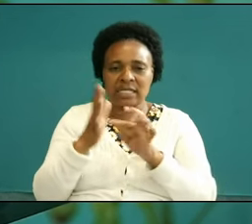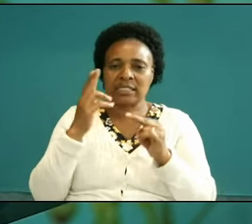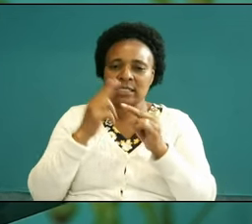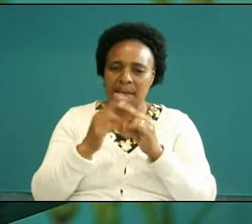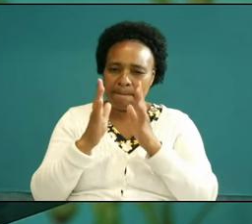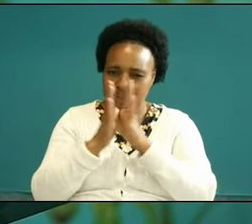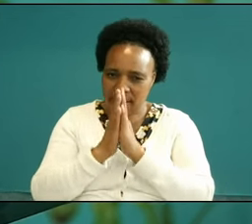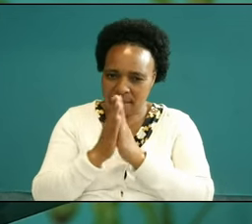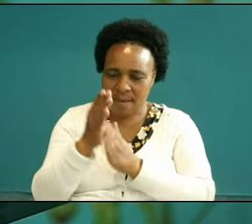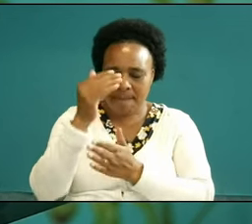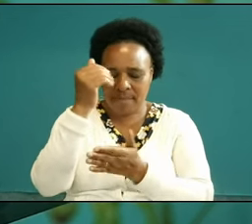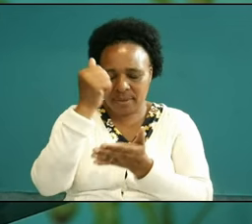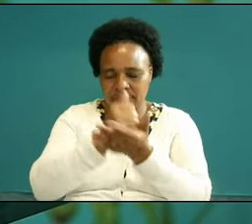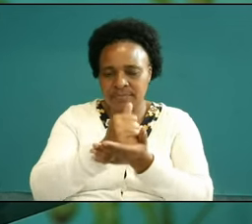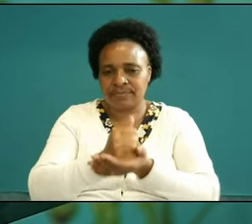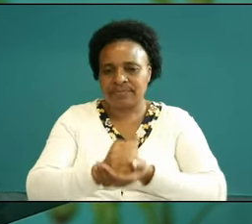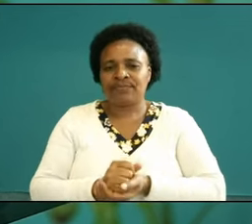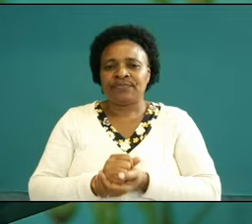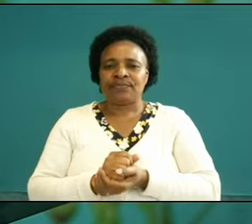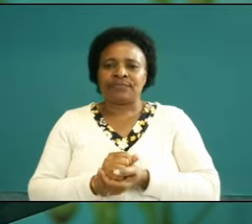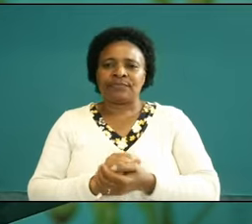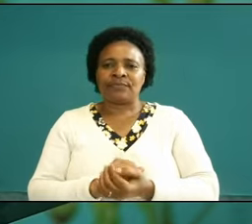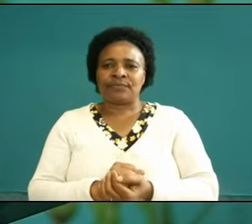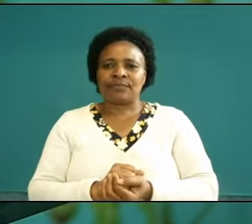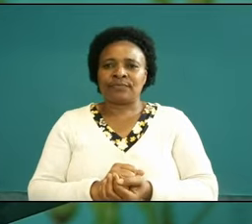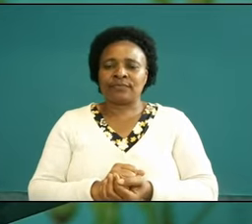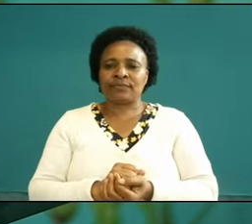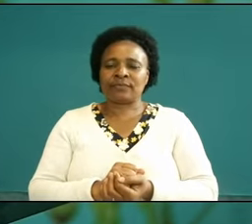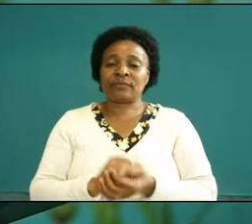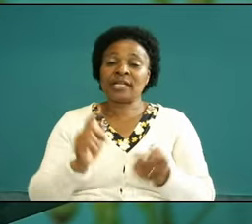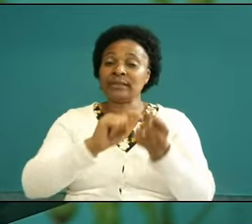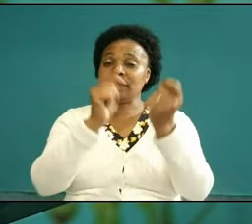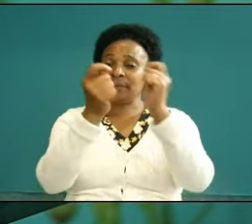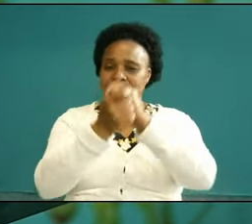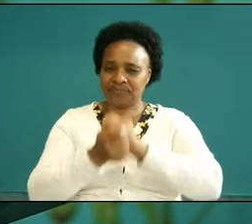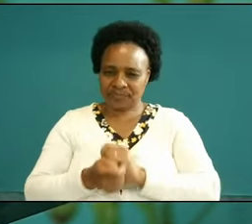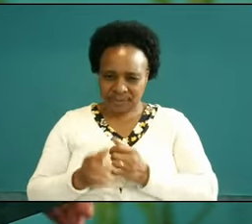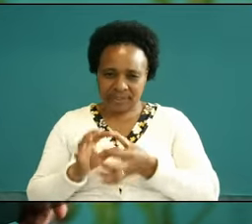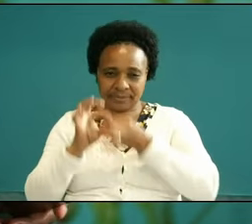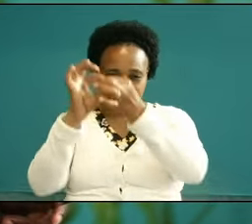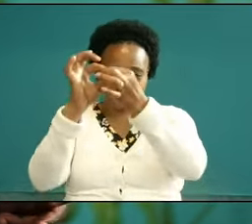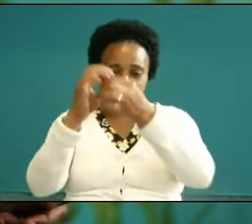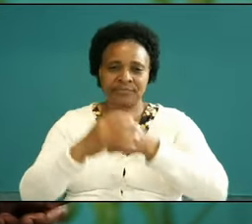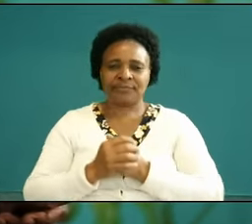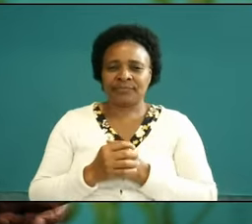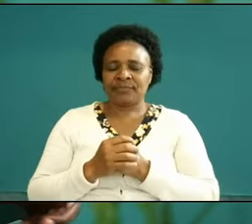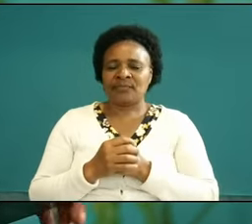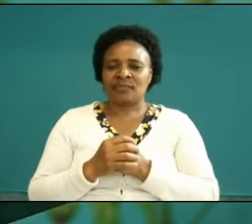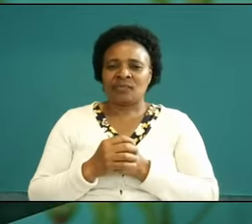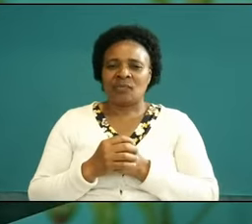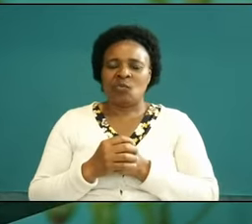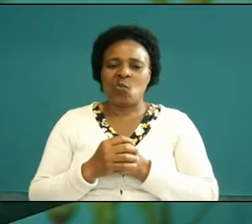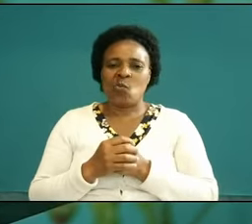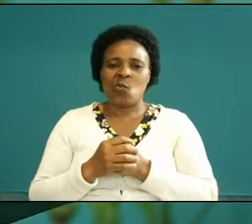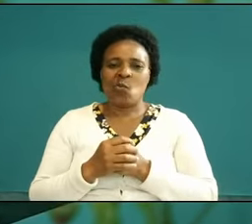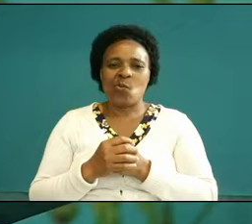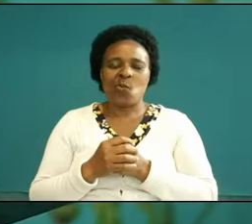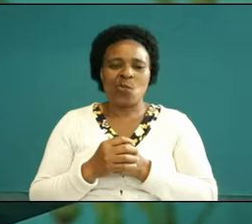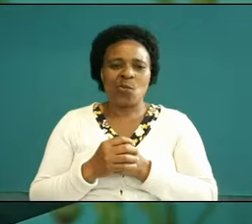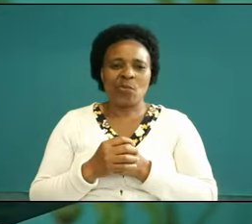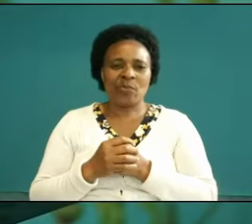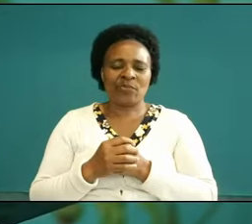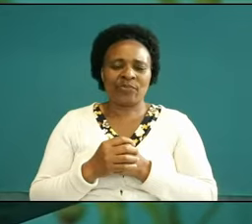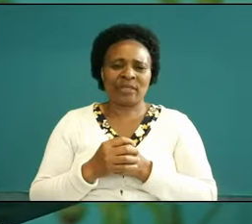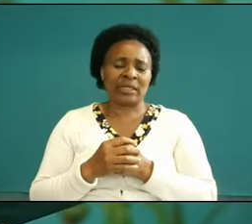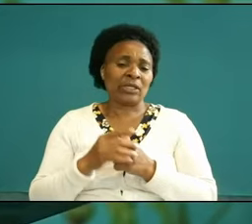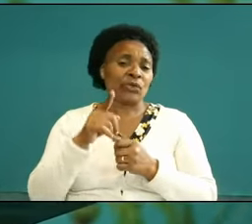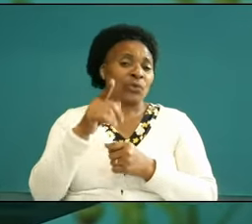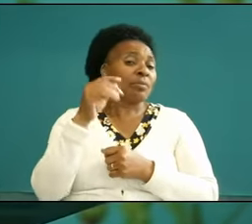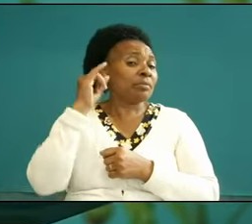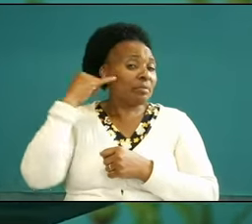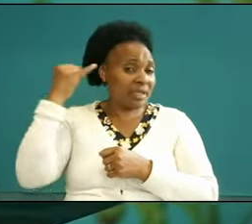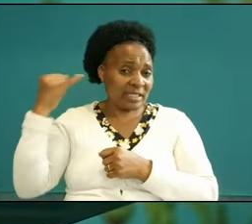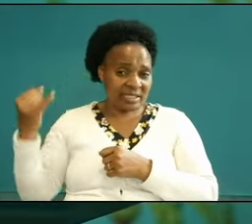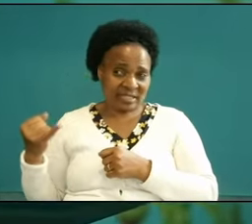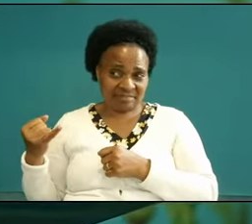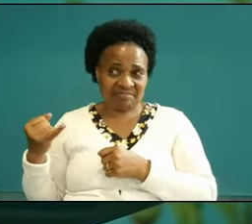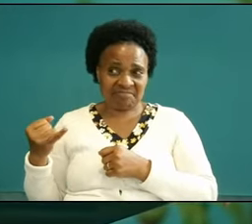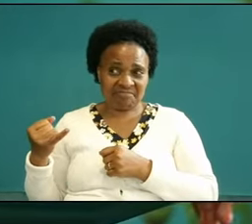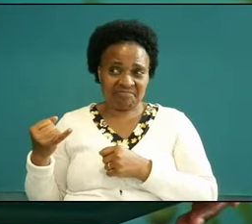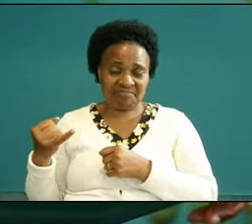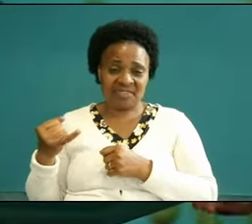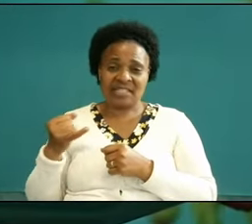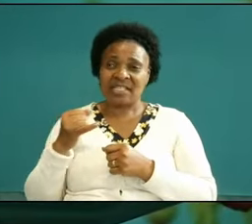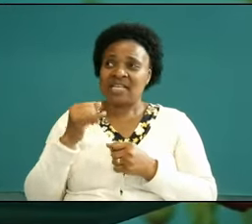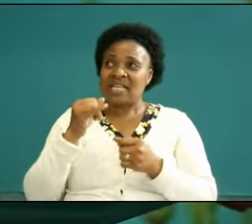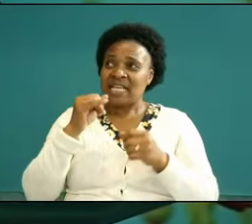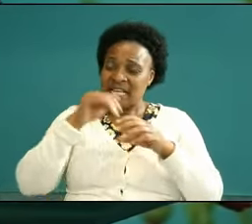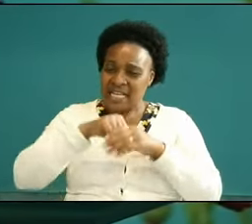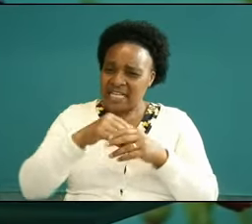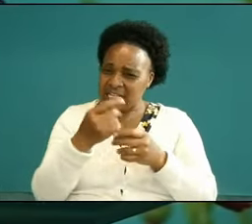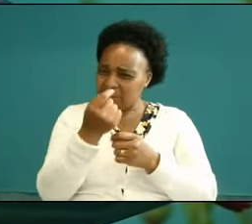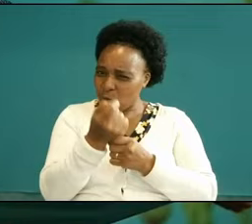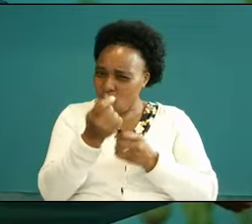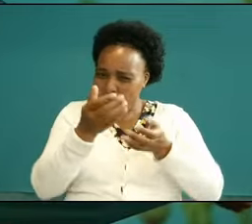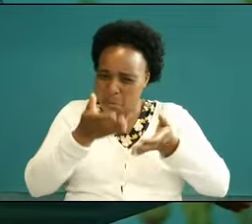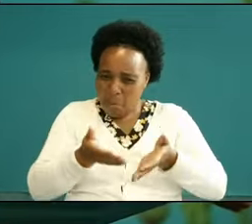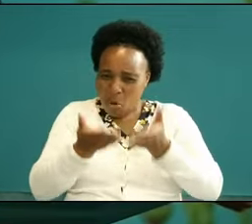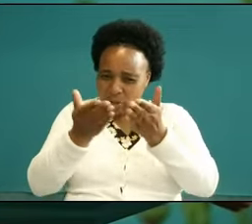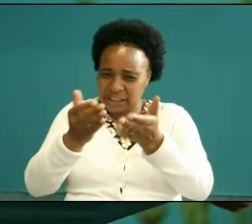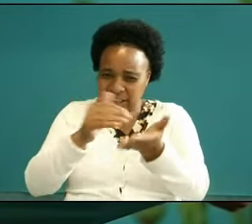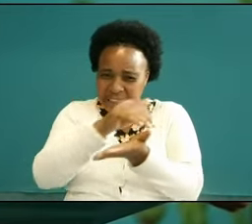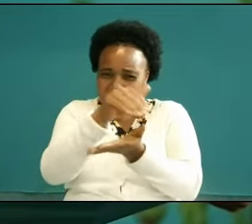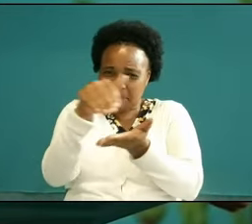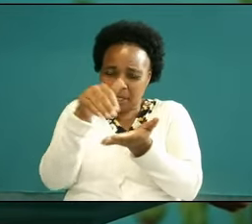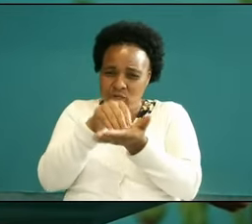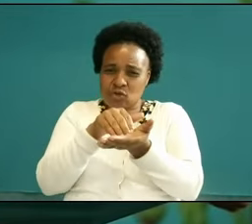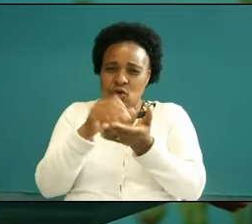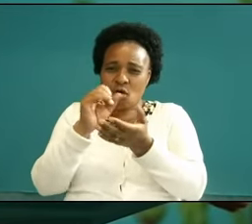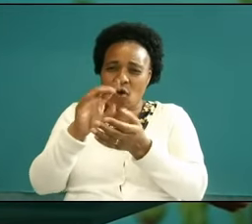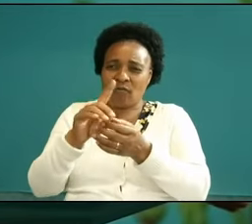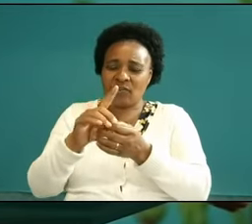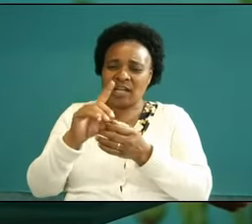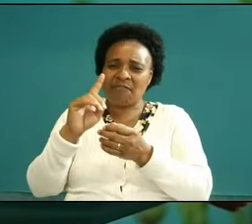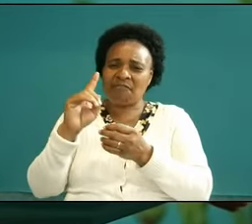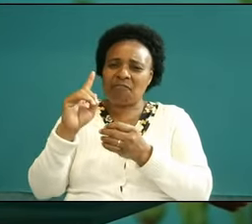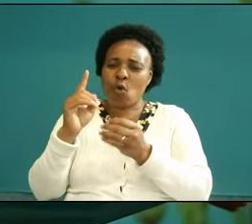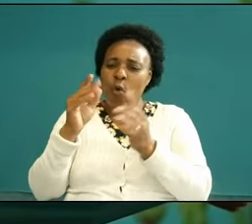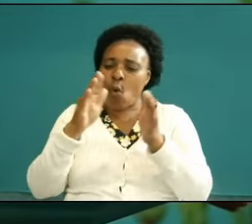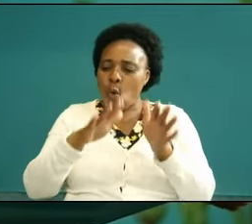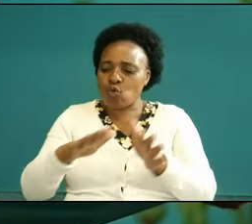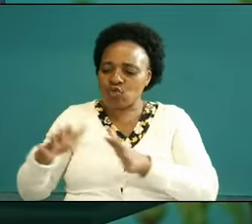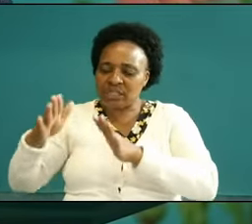we pray amen turning the tide imagine being in a small boat in the middle of a vast ocean so